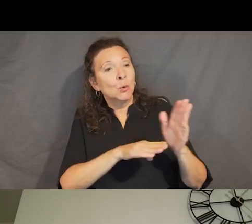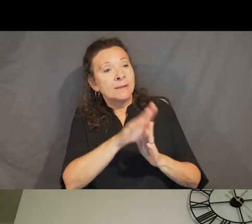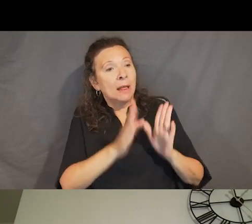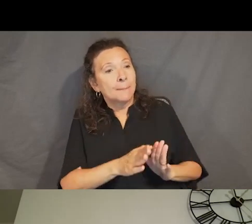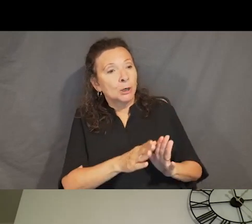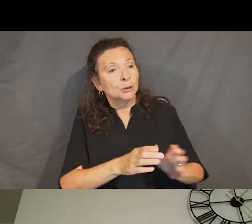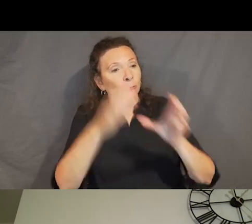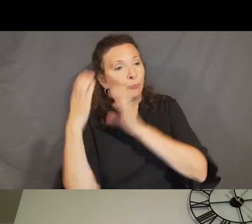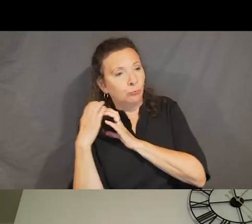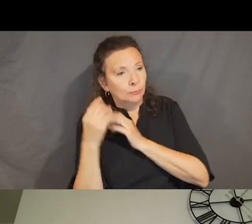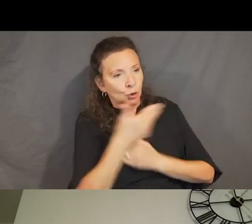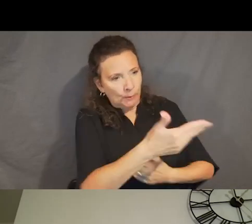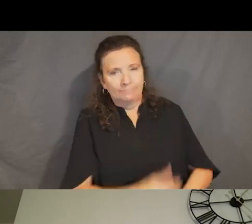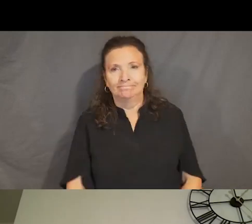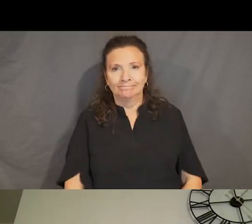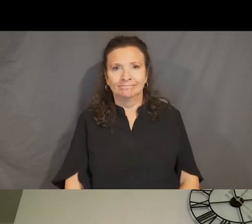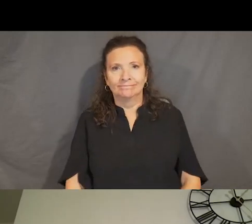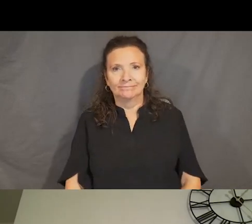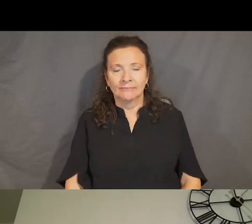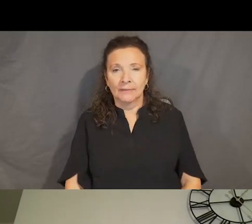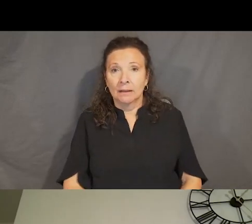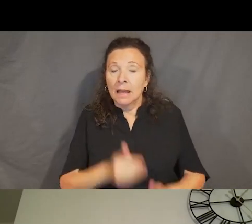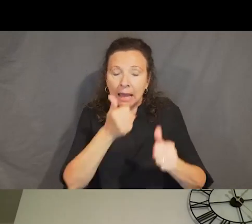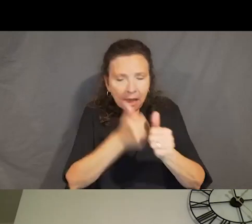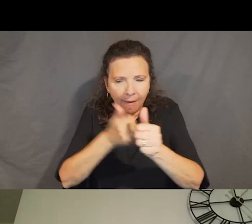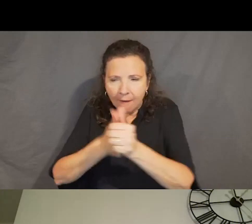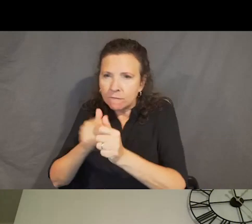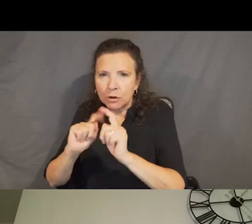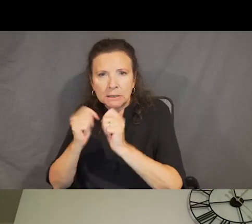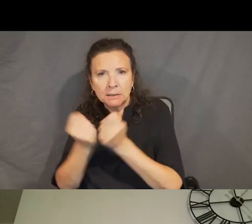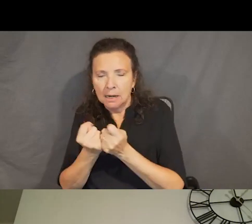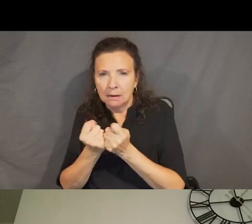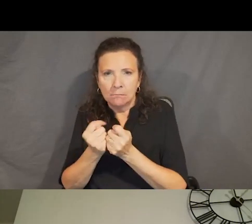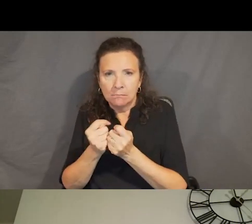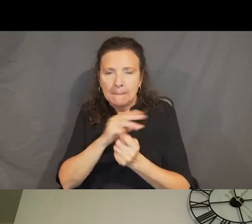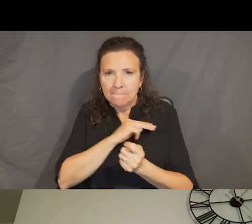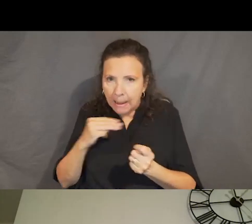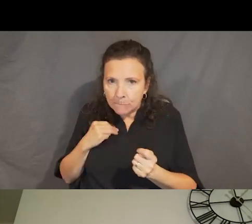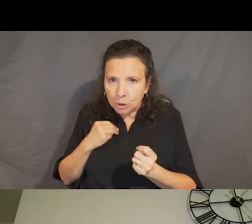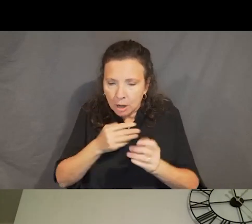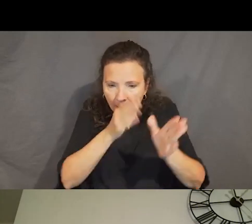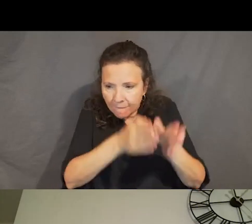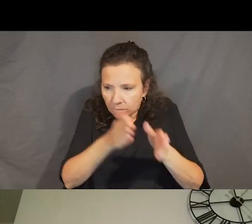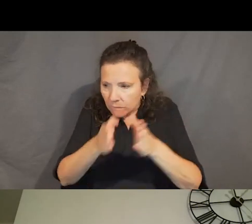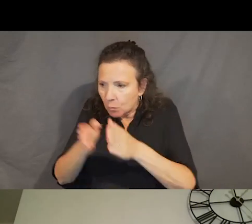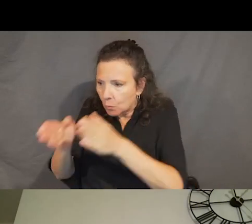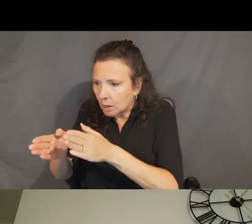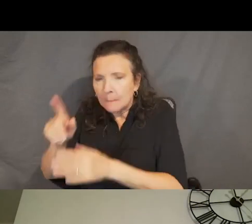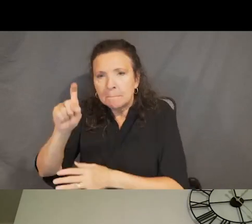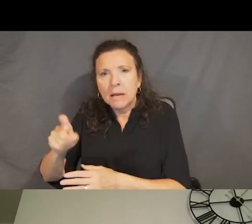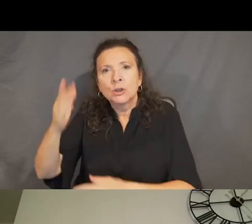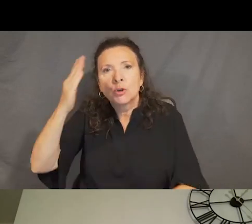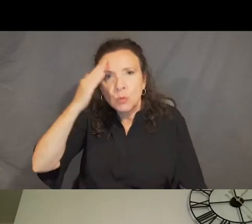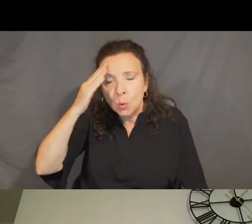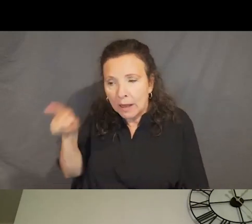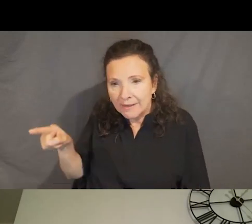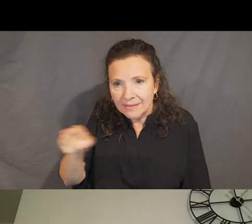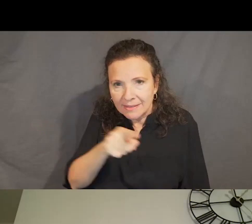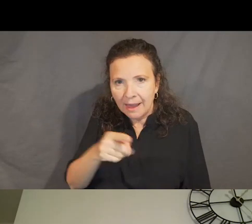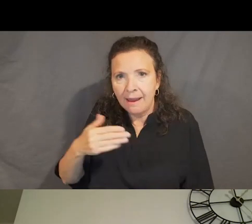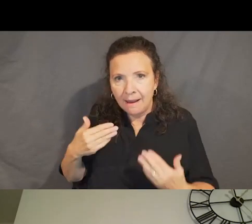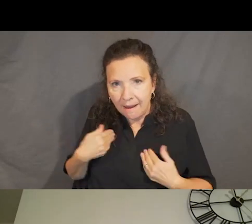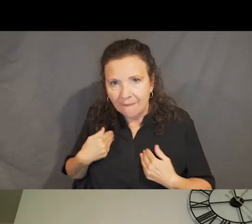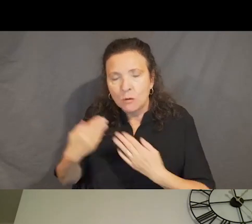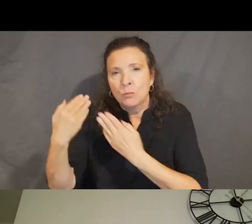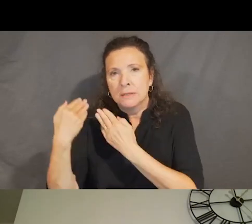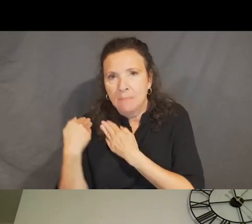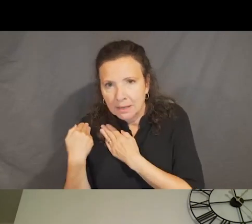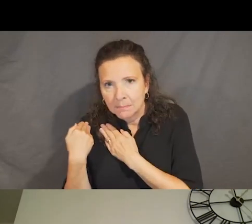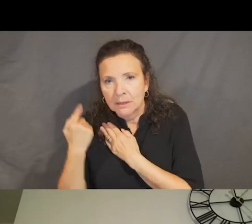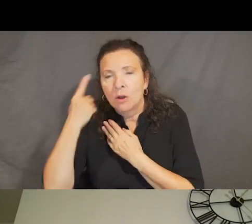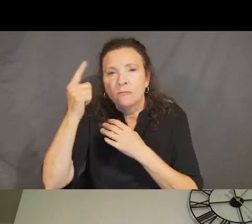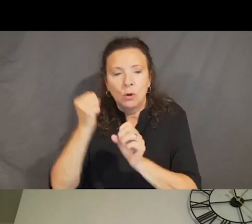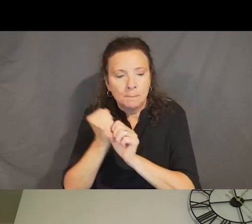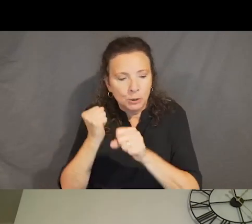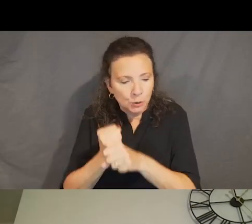But every team member must know that they have a responsibility to produce work that is accessible.